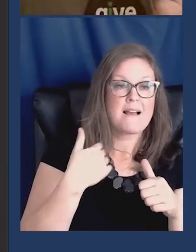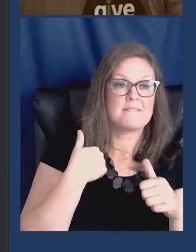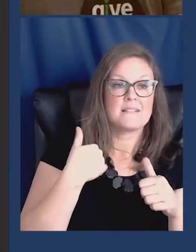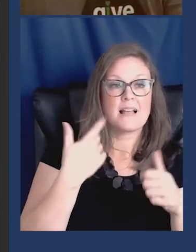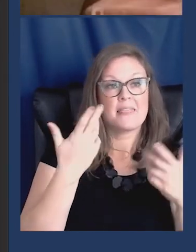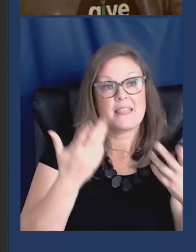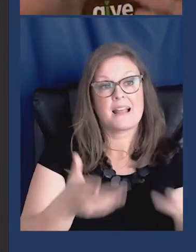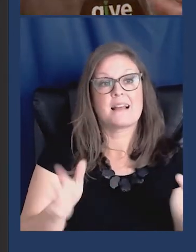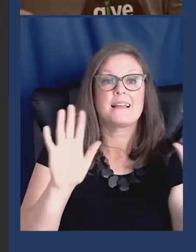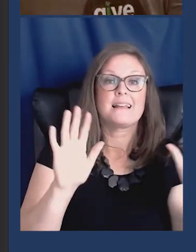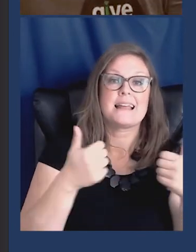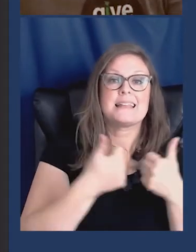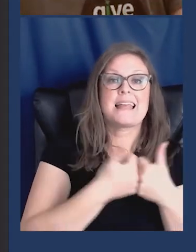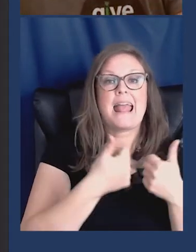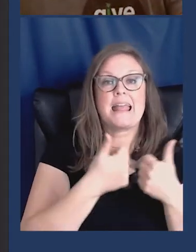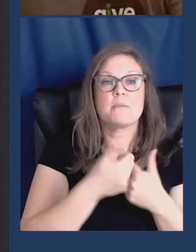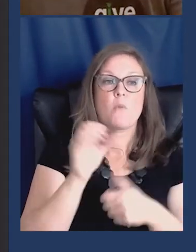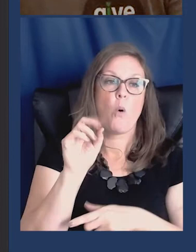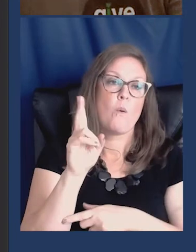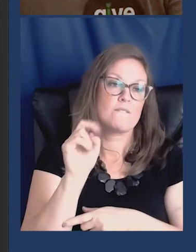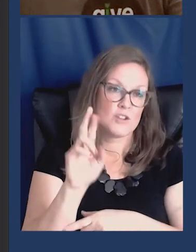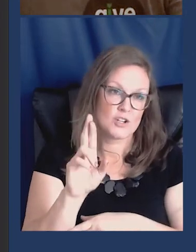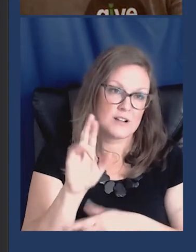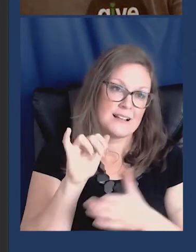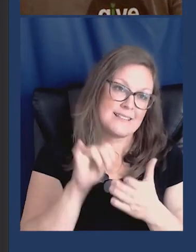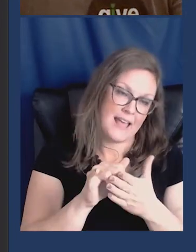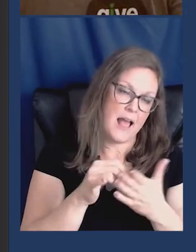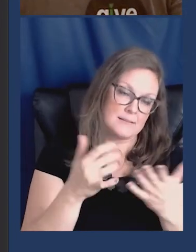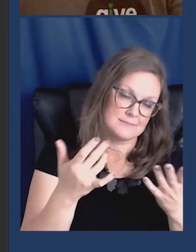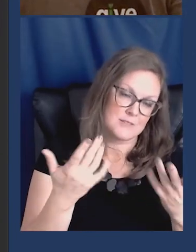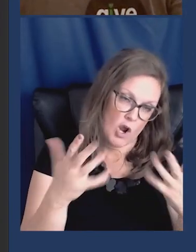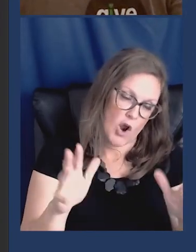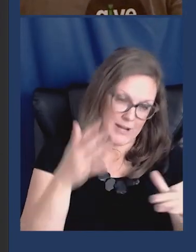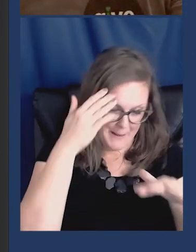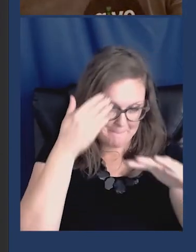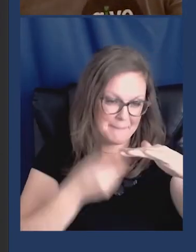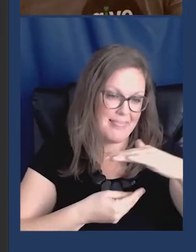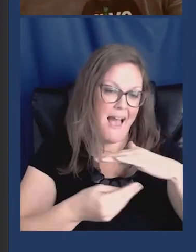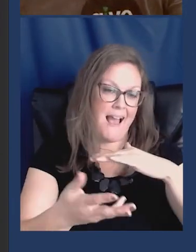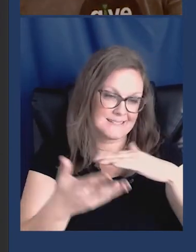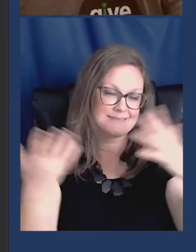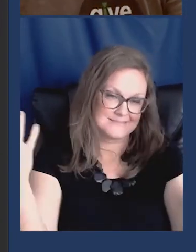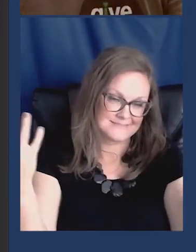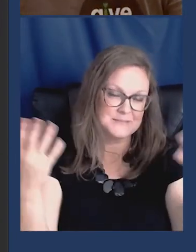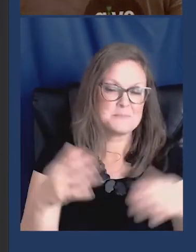So game over state, as the name implies, is just the class that manages once the game ends.